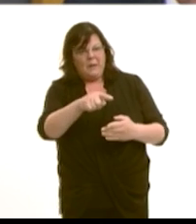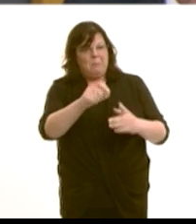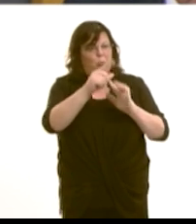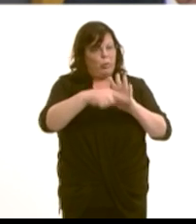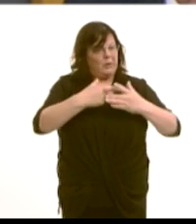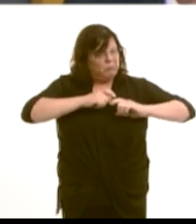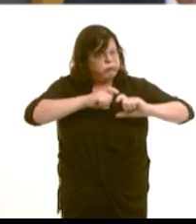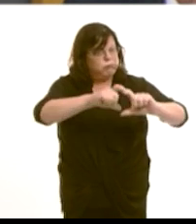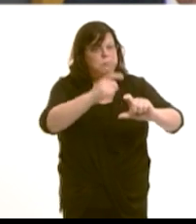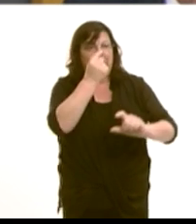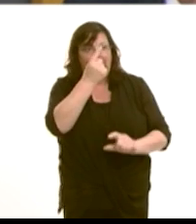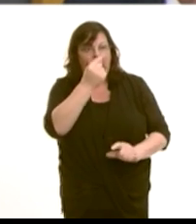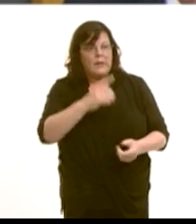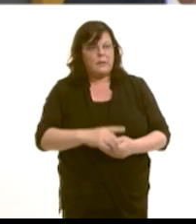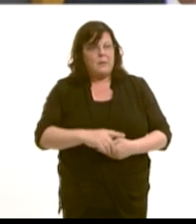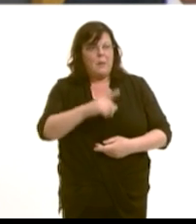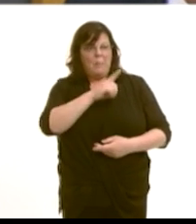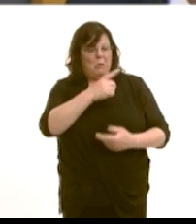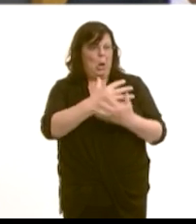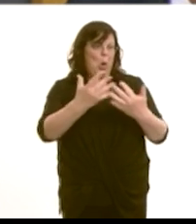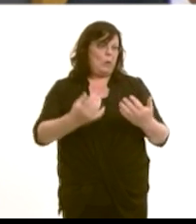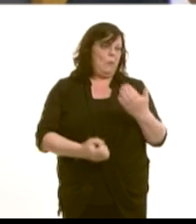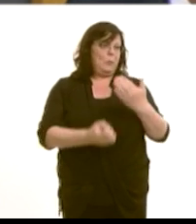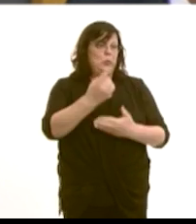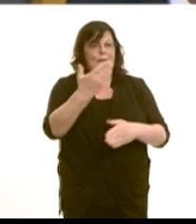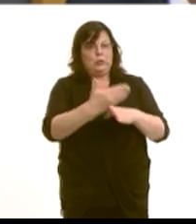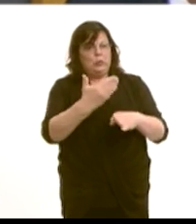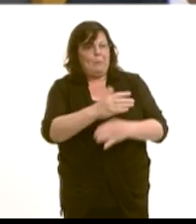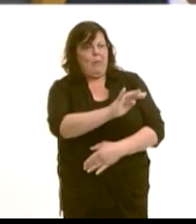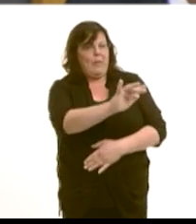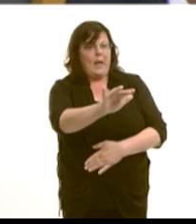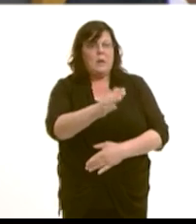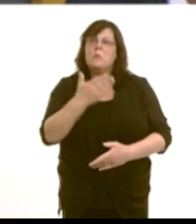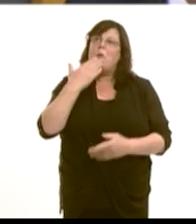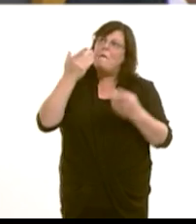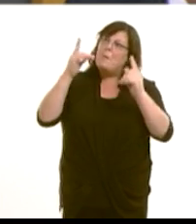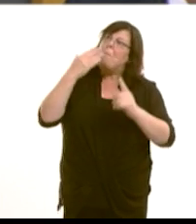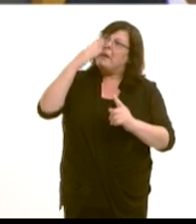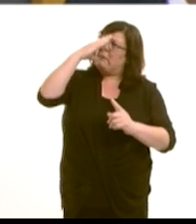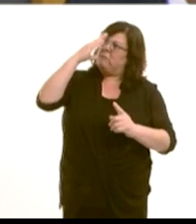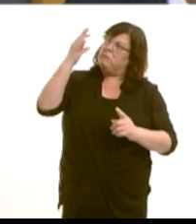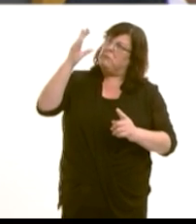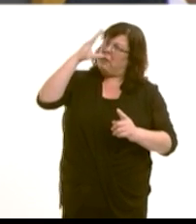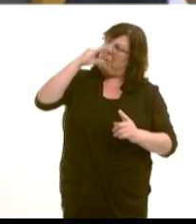this guarantee so that this huge job-making project can go ahead. So, could the First Minister please tell me where weíve got to on this at the minute?